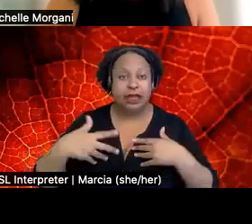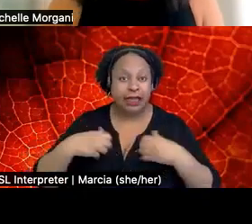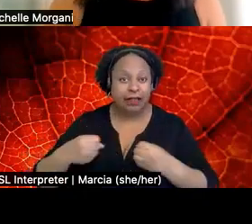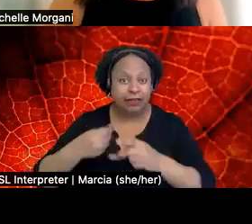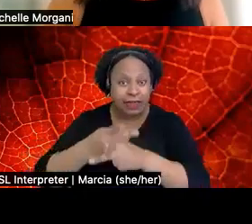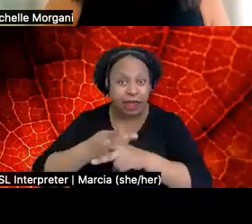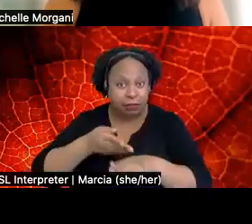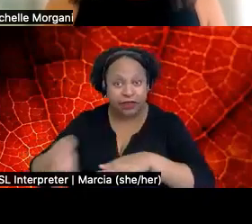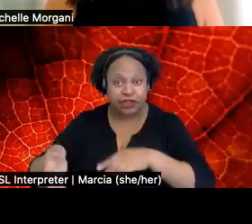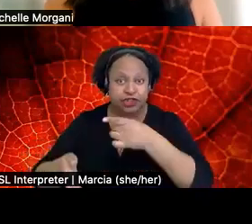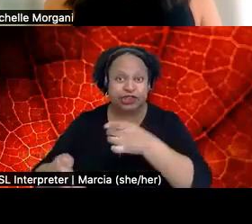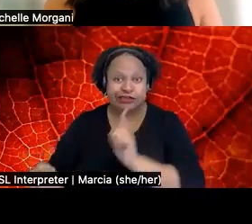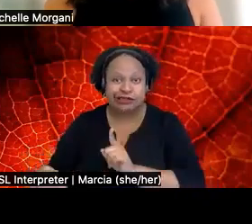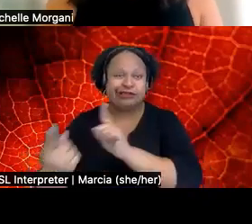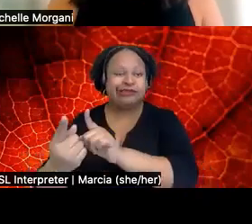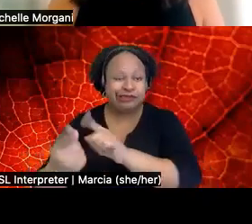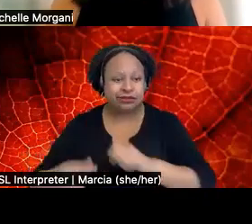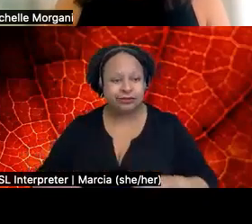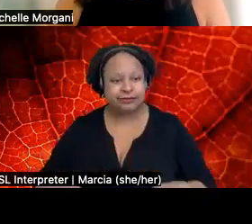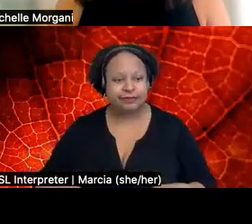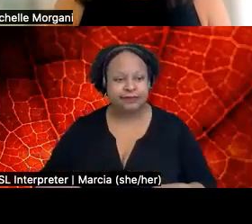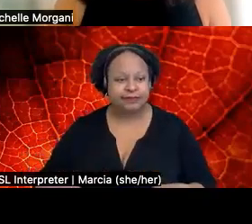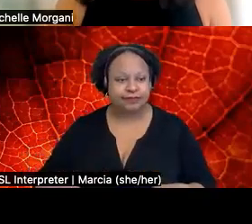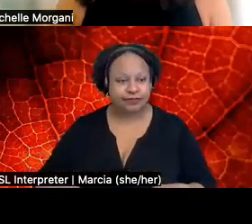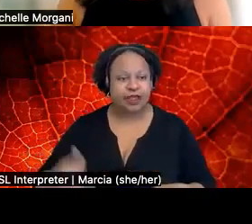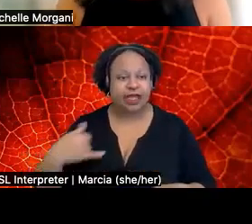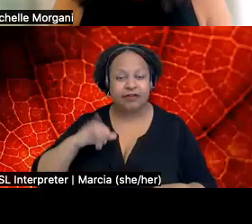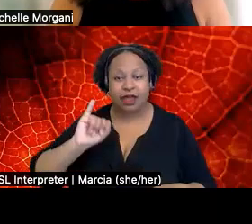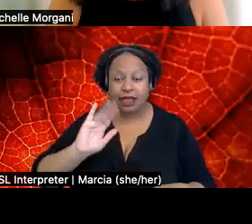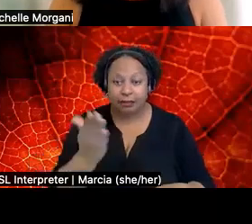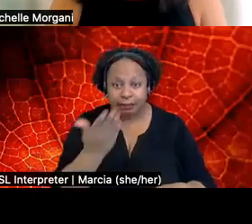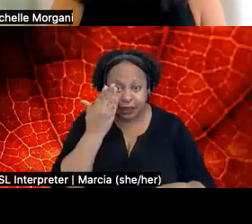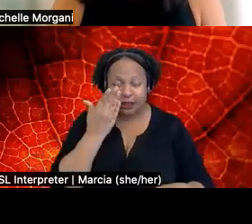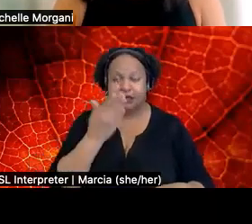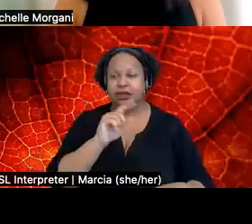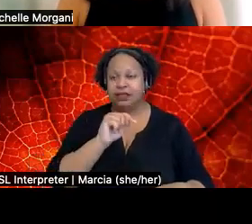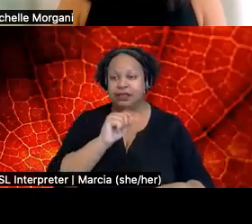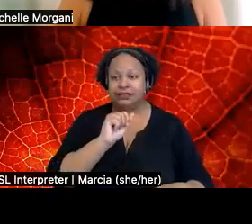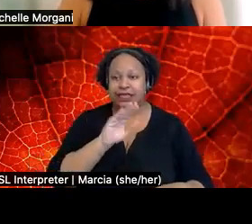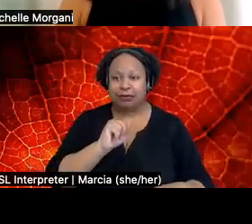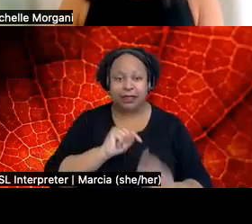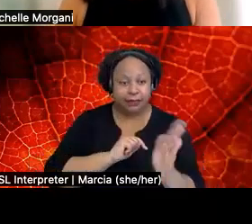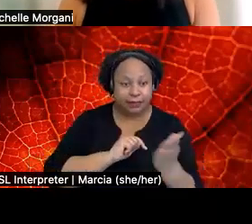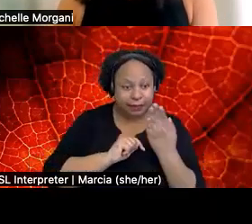And then we also have the iPads and or tablets that also have speech to text options in them.